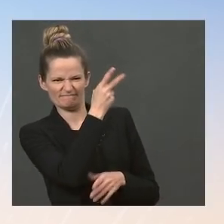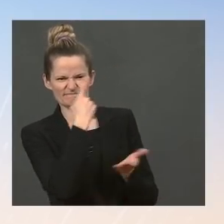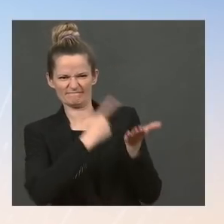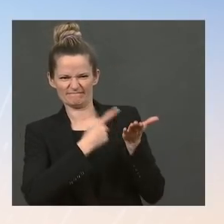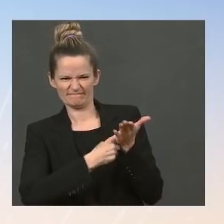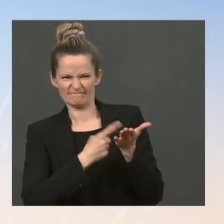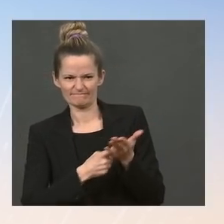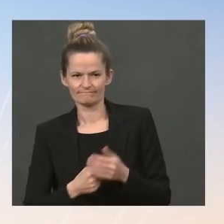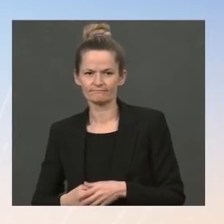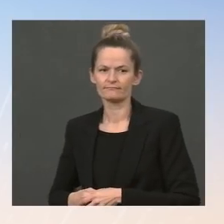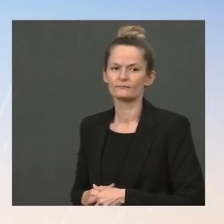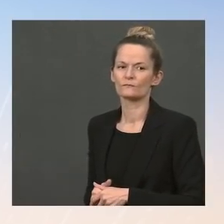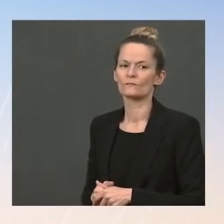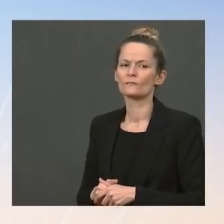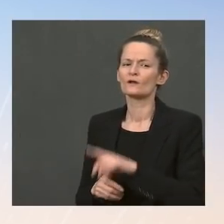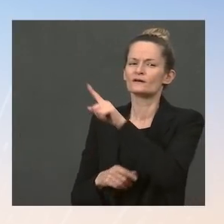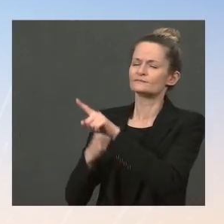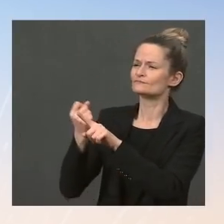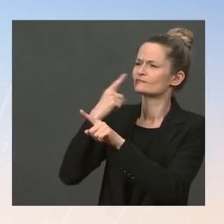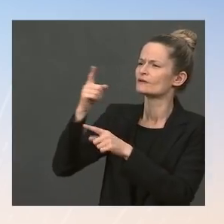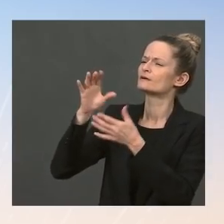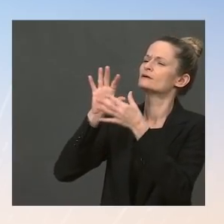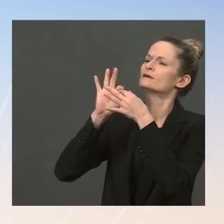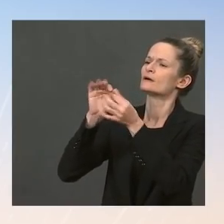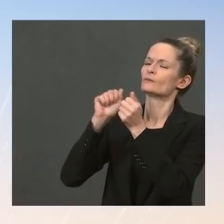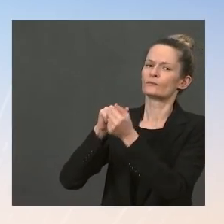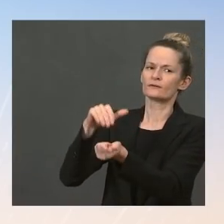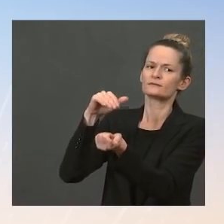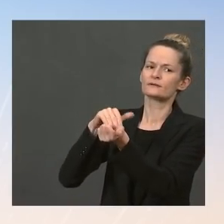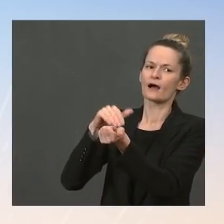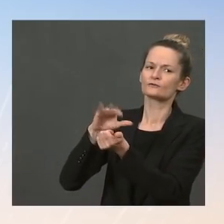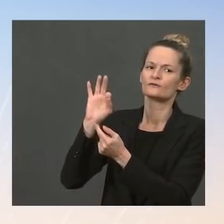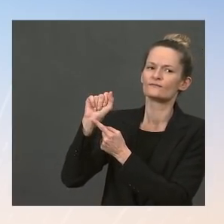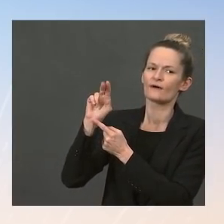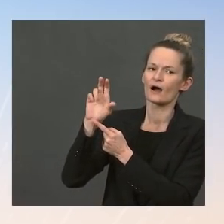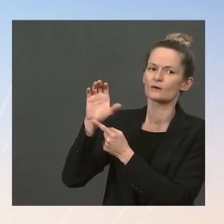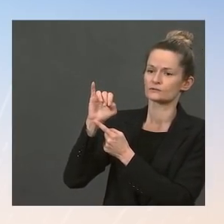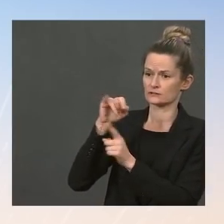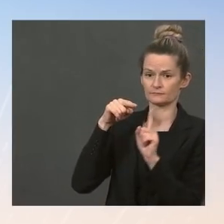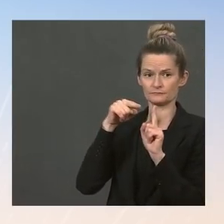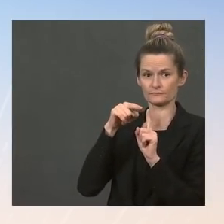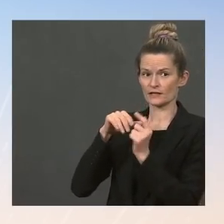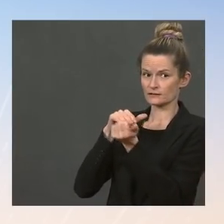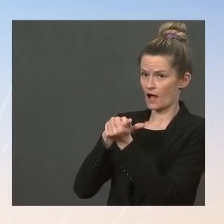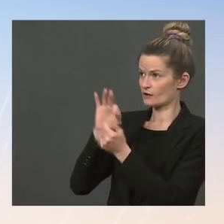that he would support the notion of requiring either vaccinations or a negative test for domestic air travel in the U.S. --